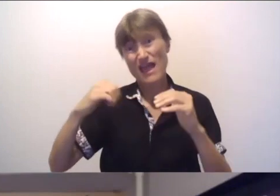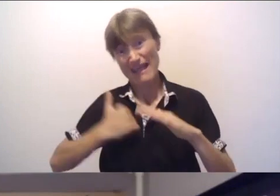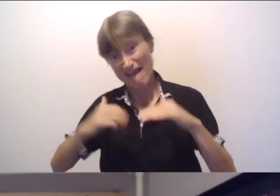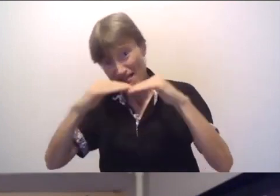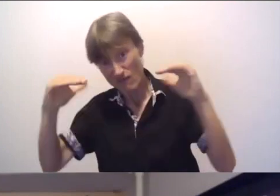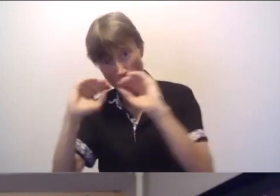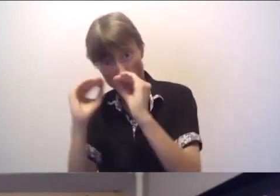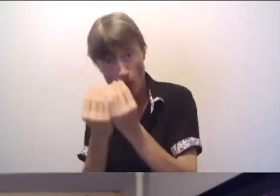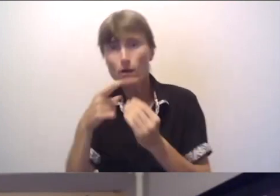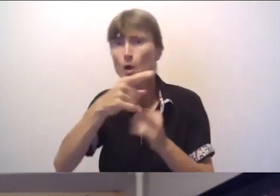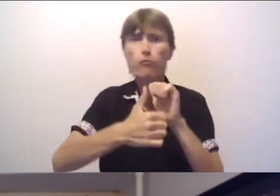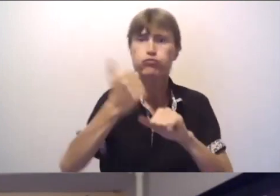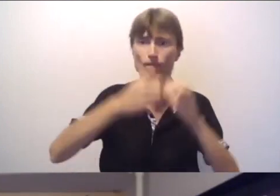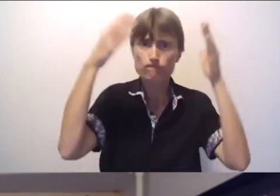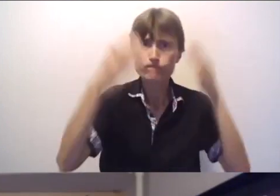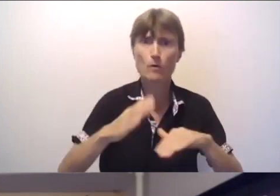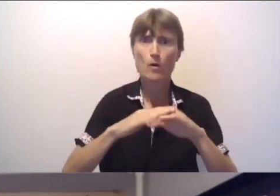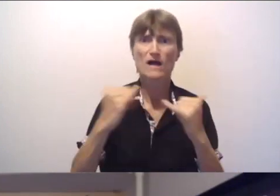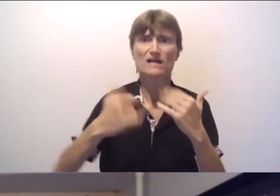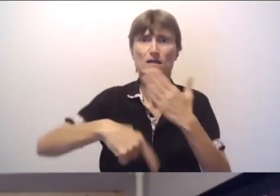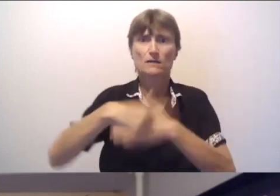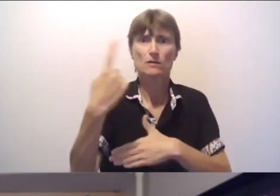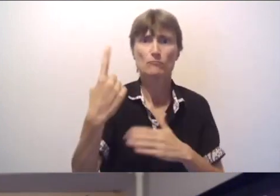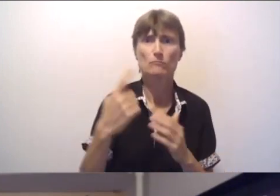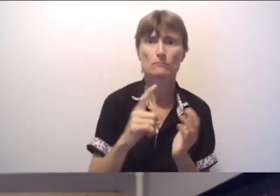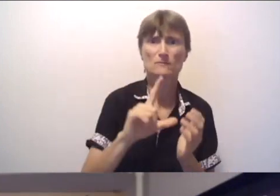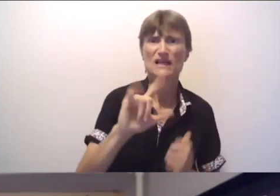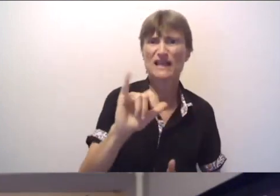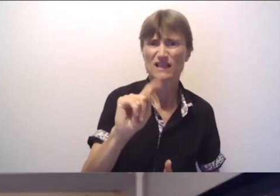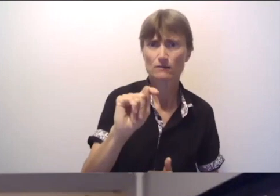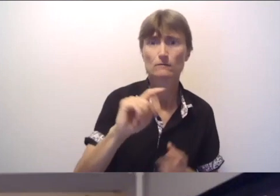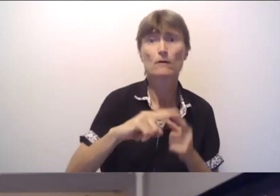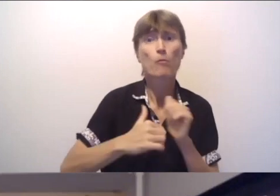contemporary literature of various geographical areas mostly quebec canada